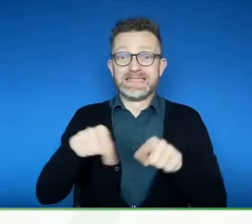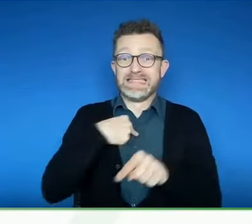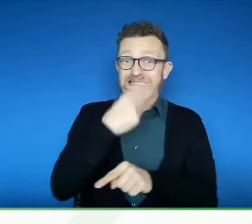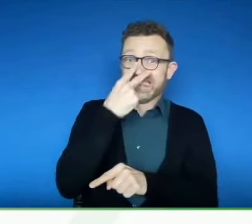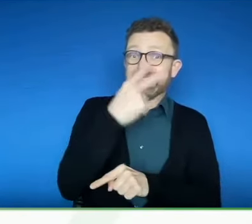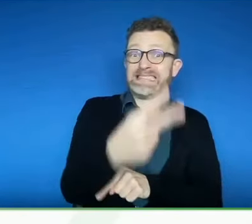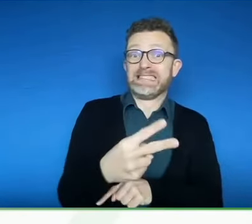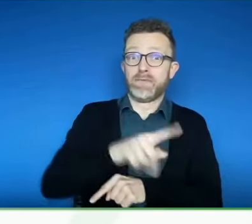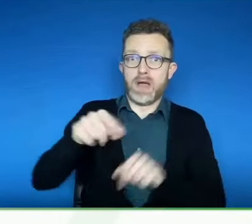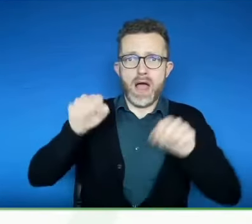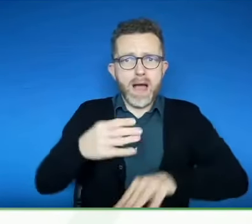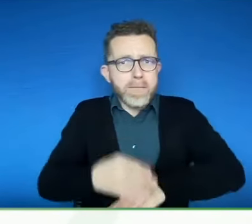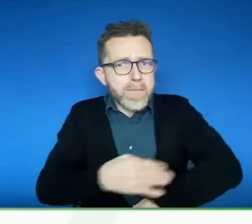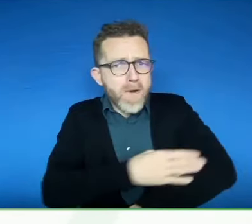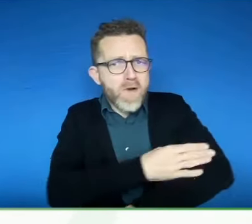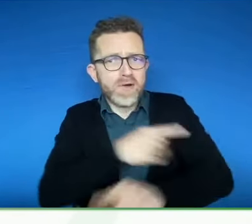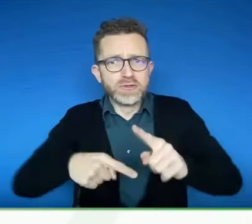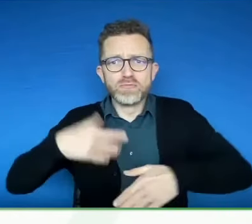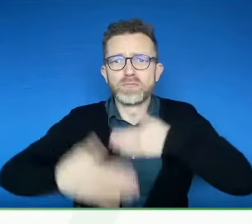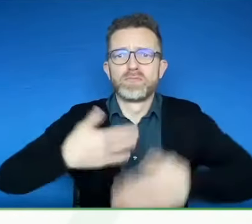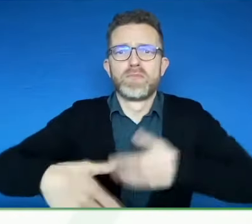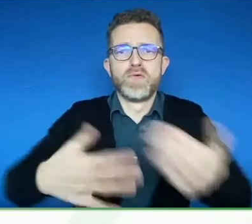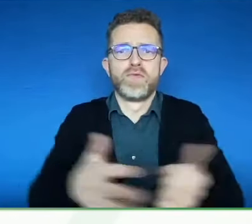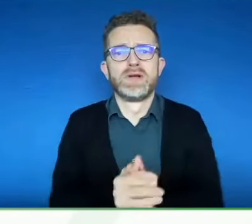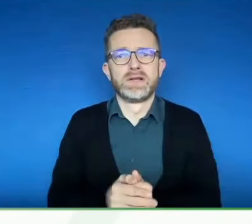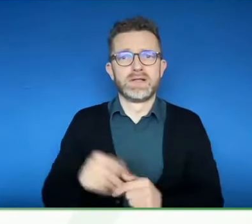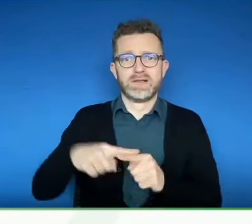Keep it short, and maybe we can answer something.